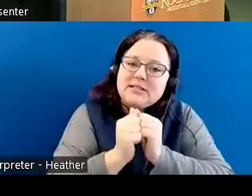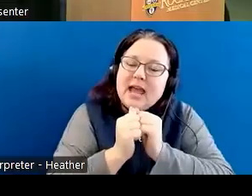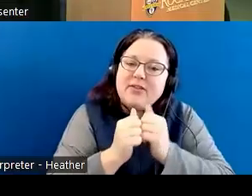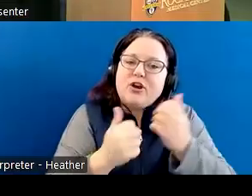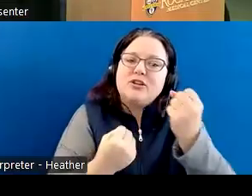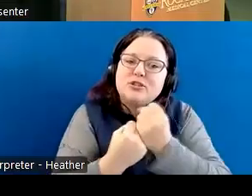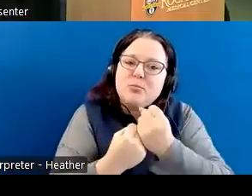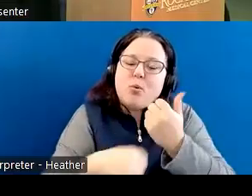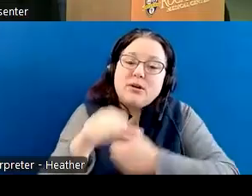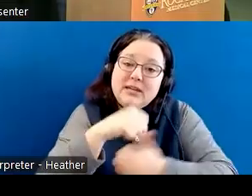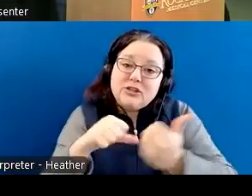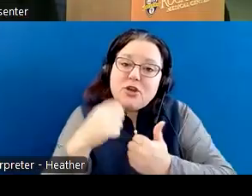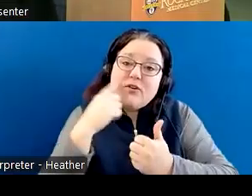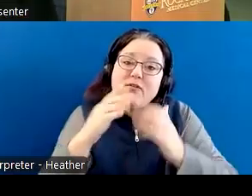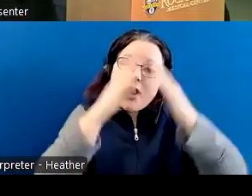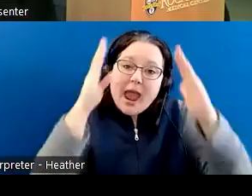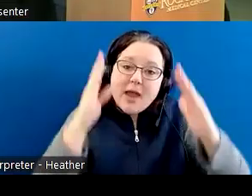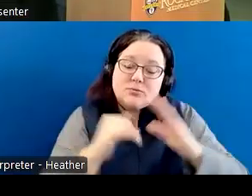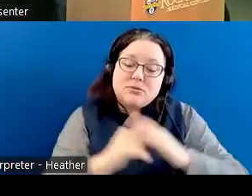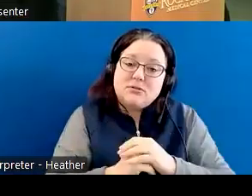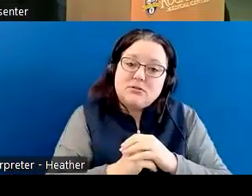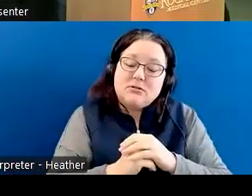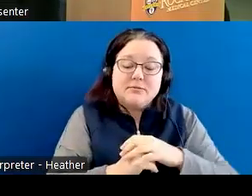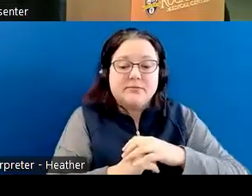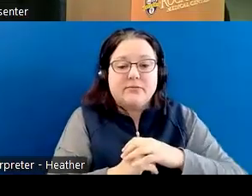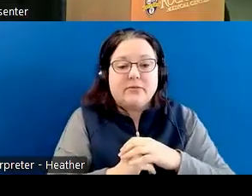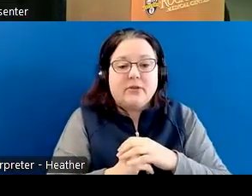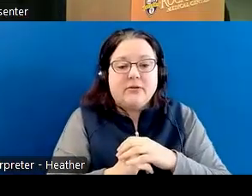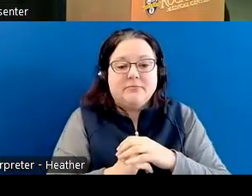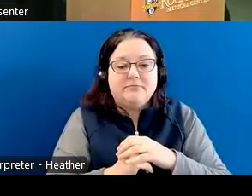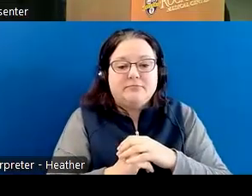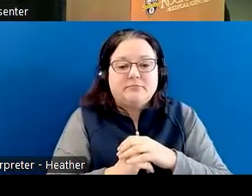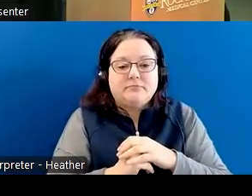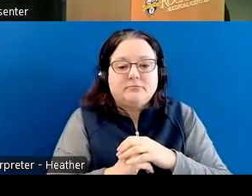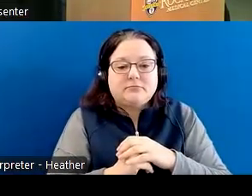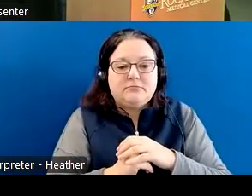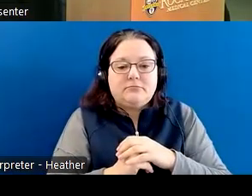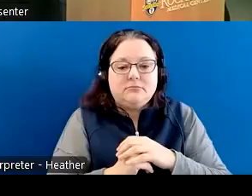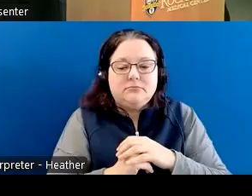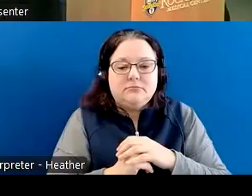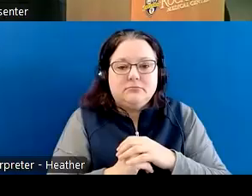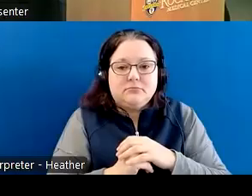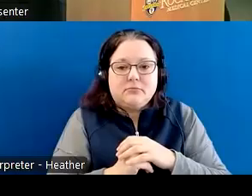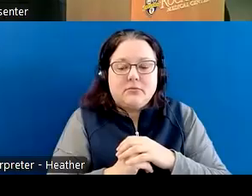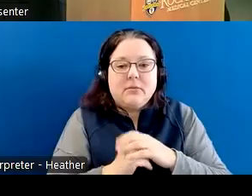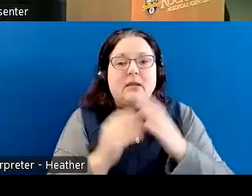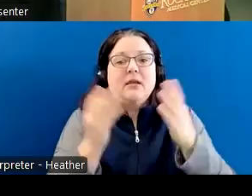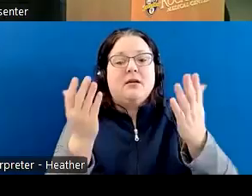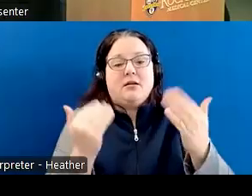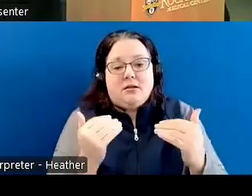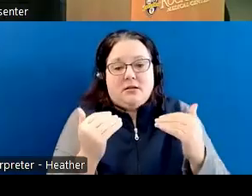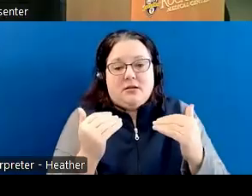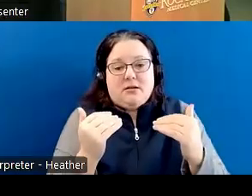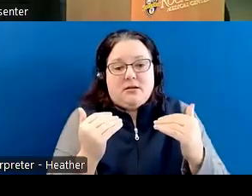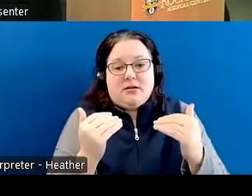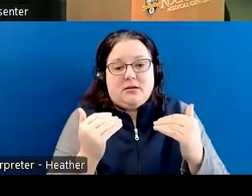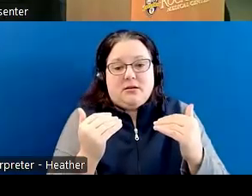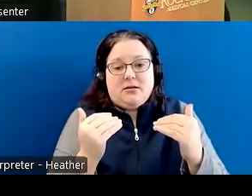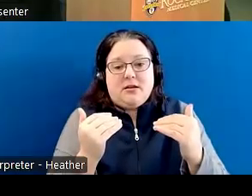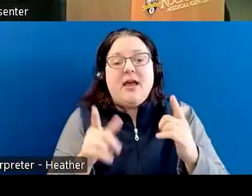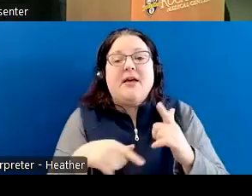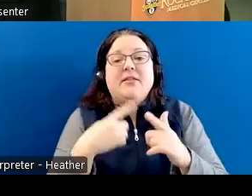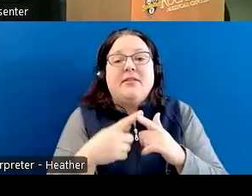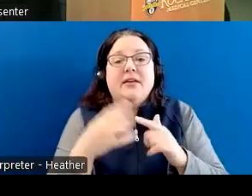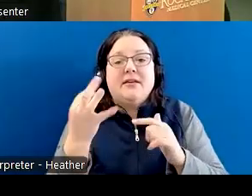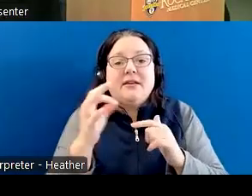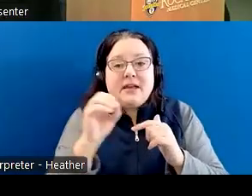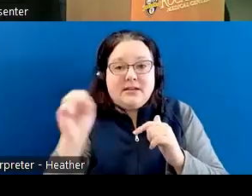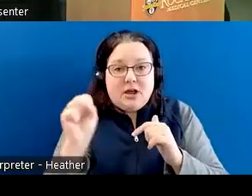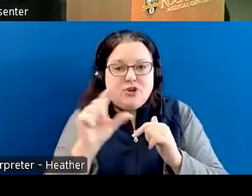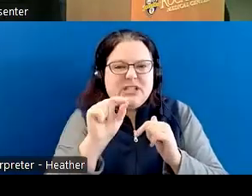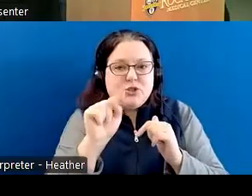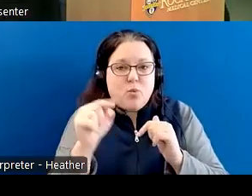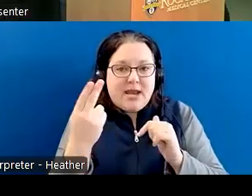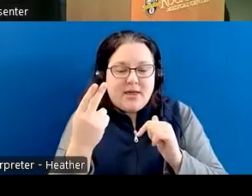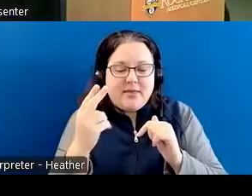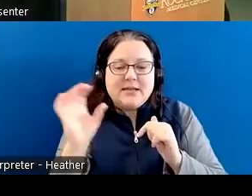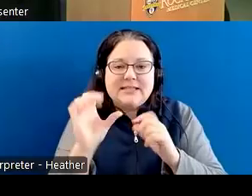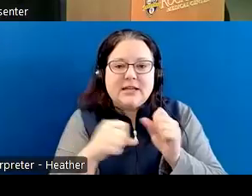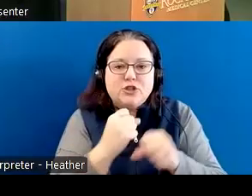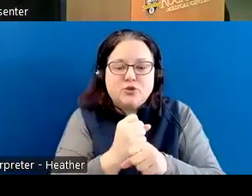uh for housing, excuse me. In the early 20 uh 20th century, we have um individuals such as Clifford